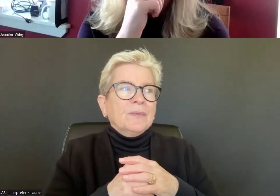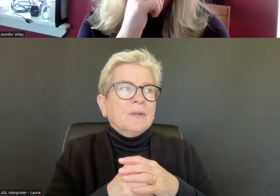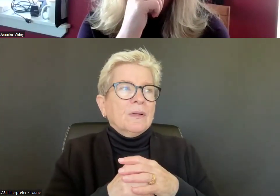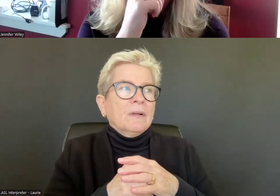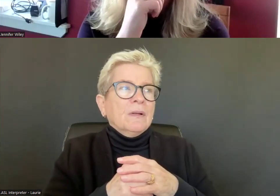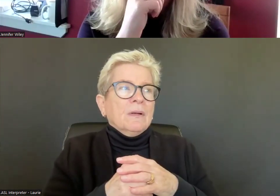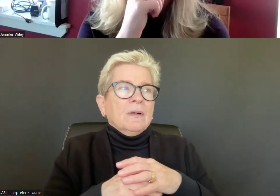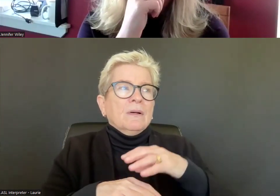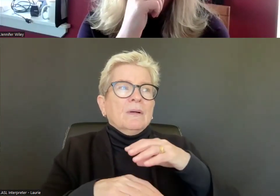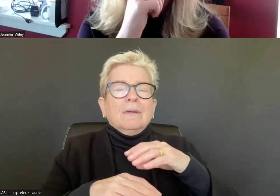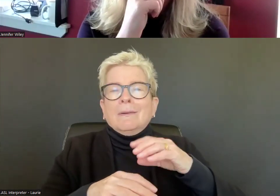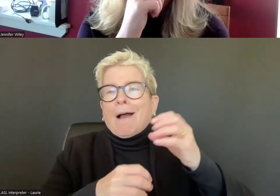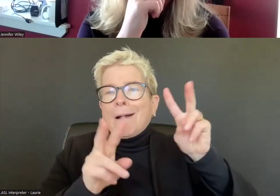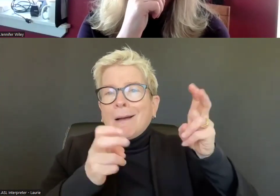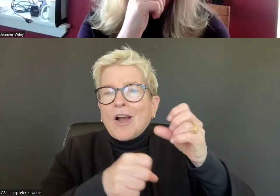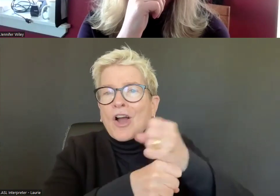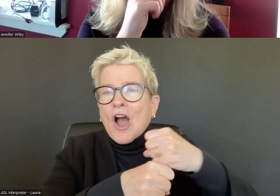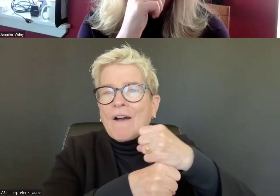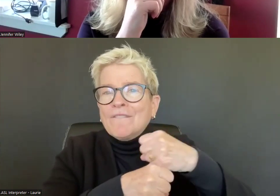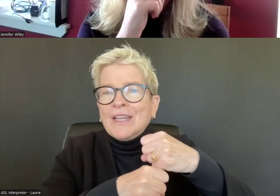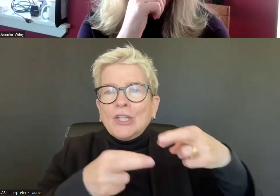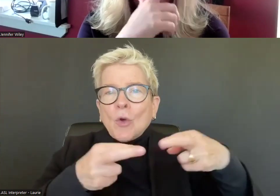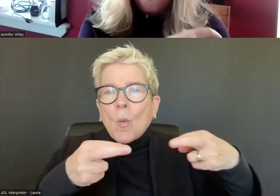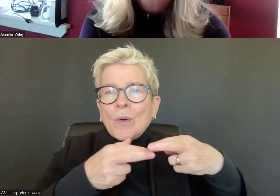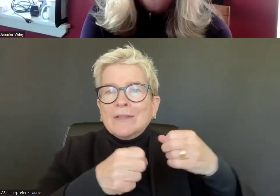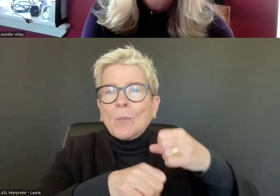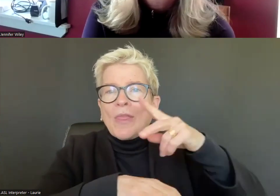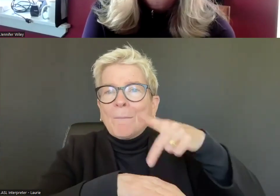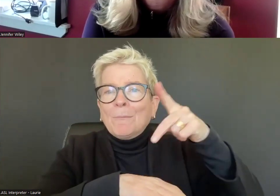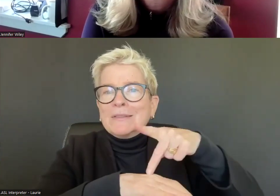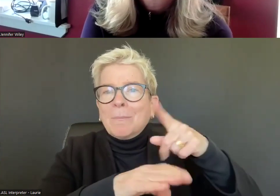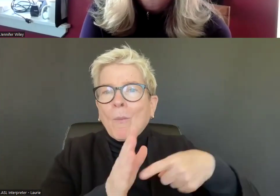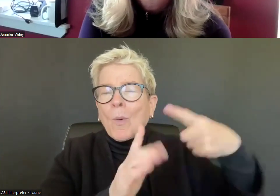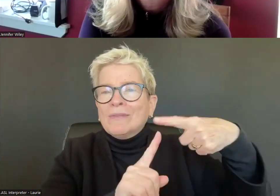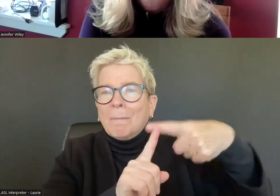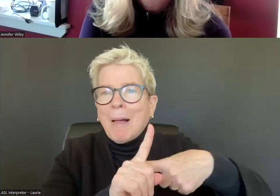coffee with the principal coffee and donuts with the principal, once a month and they come in and